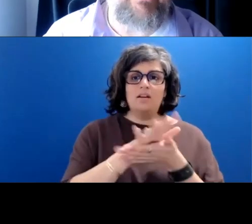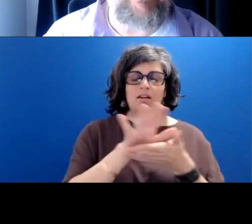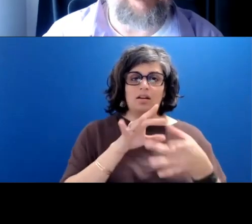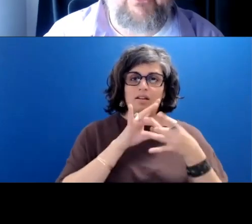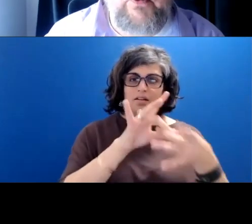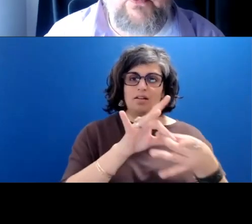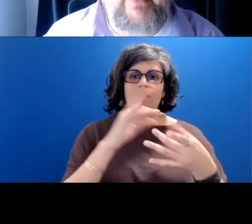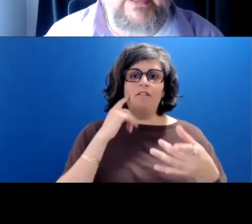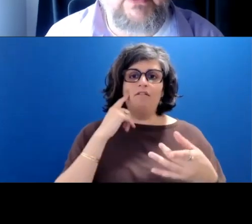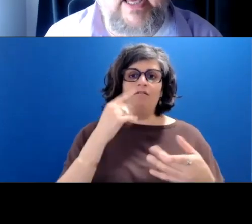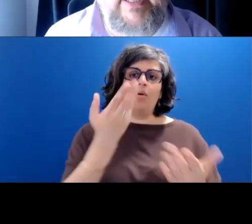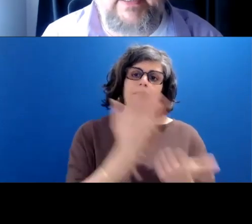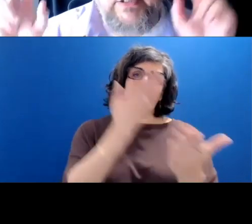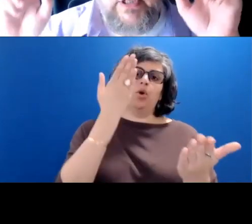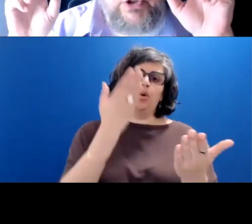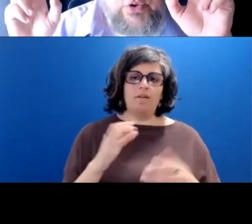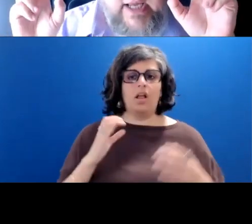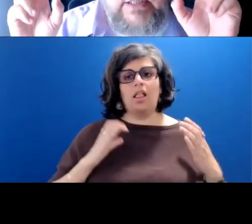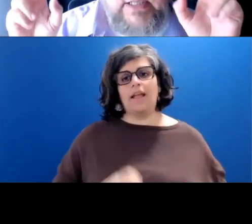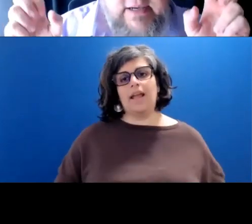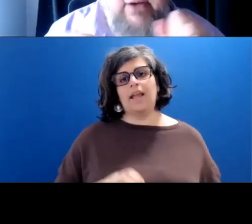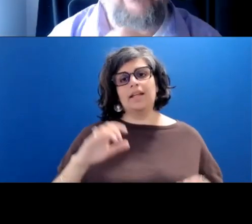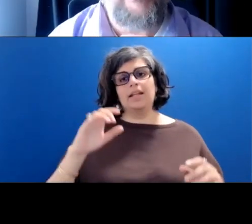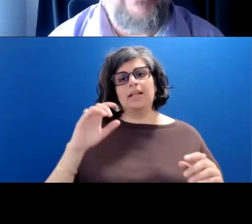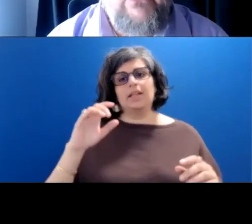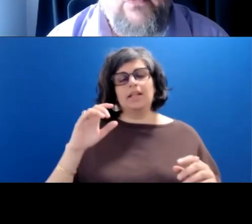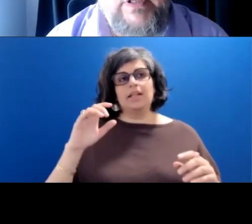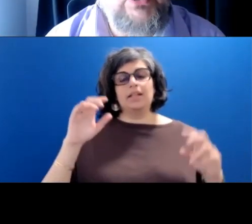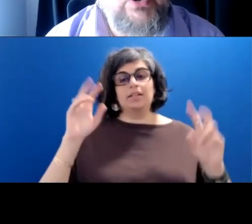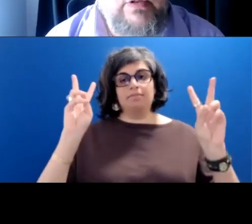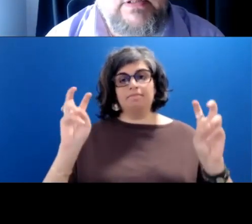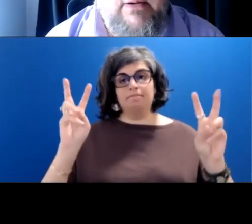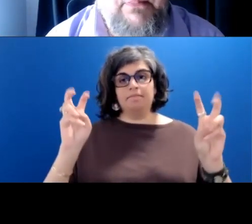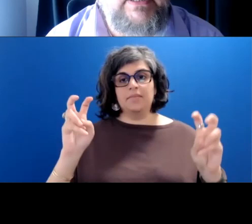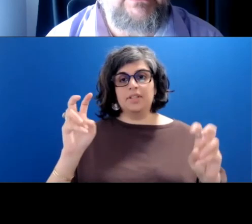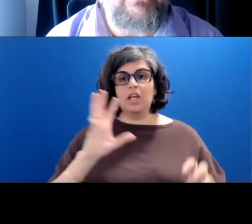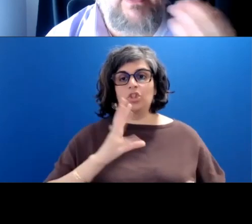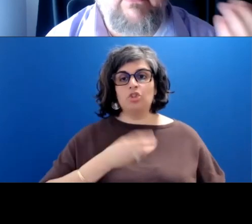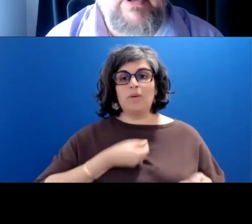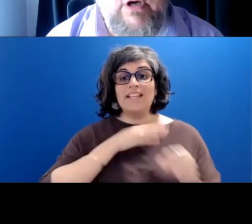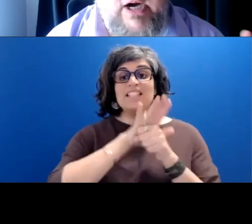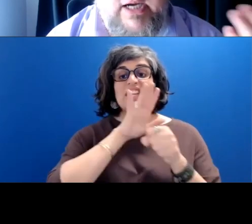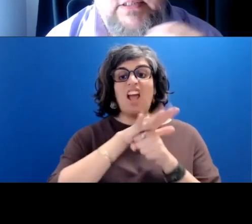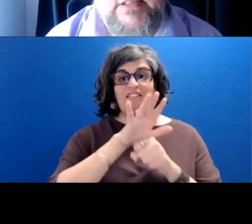in order to prove that a client is trans enough for the insurance company to cover the costs.